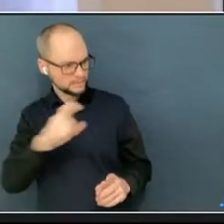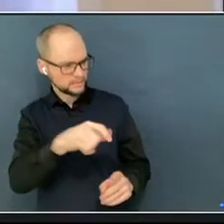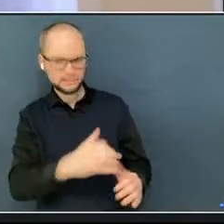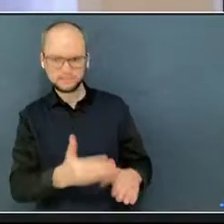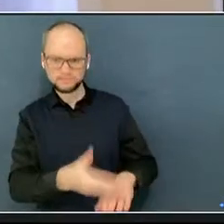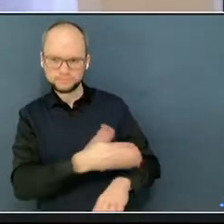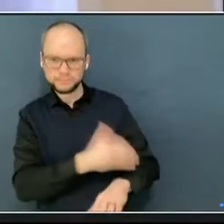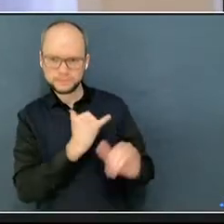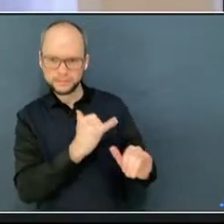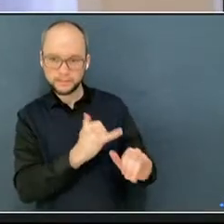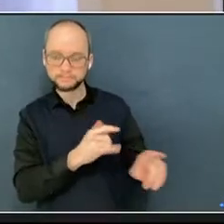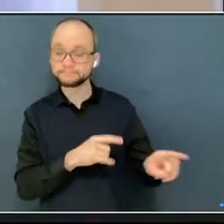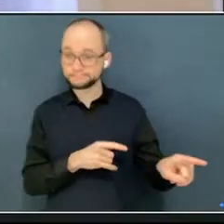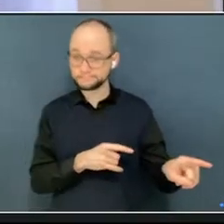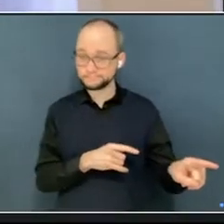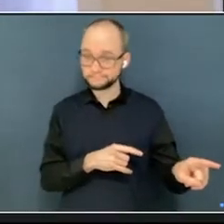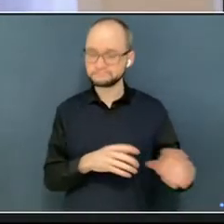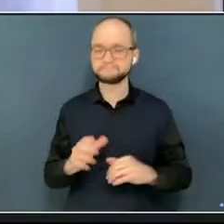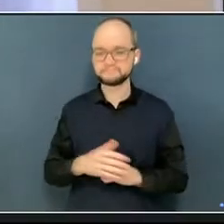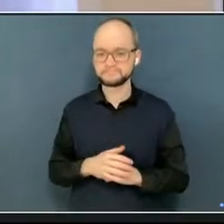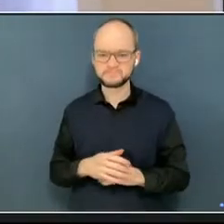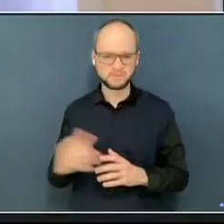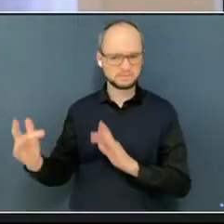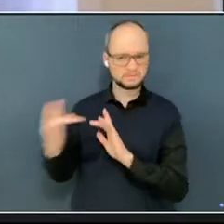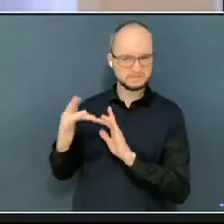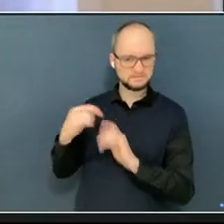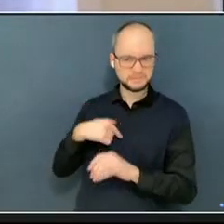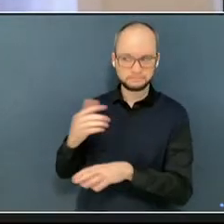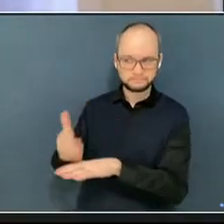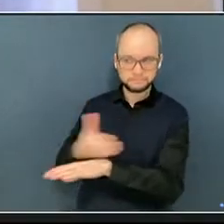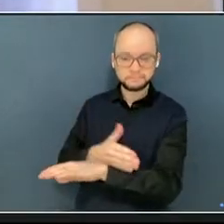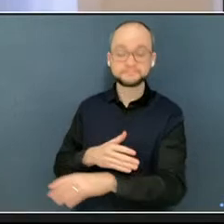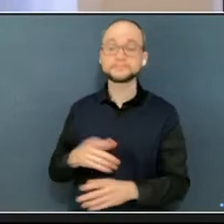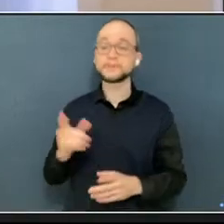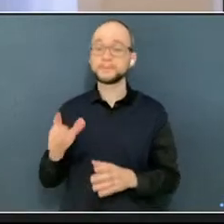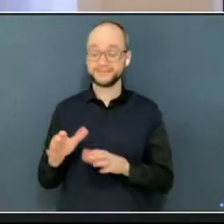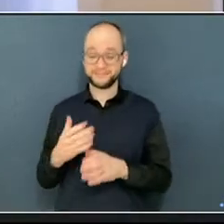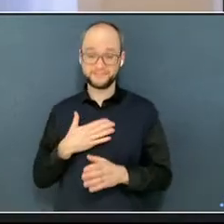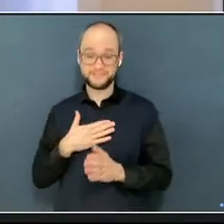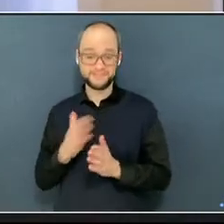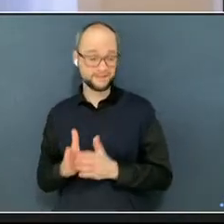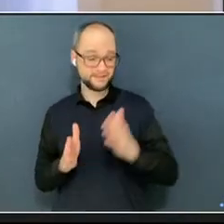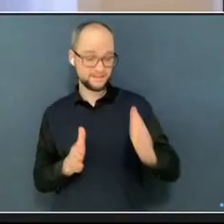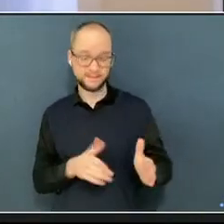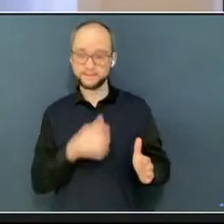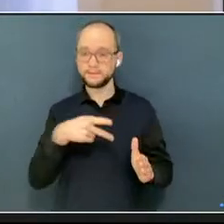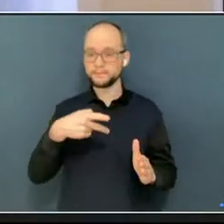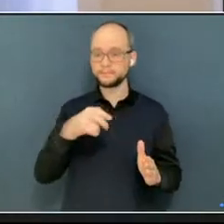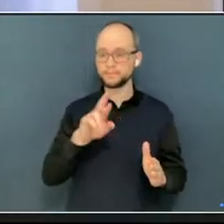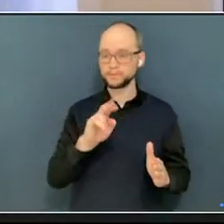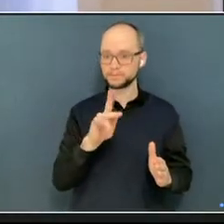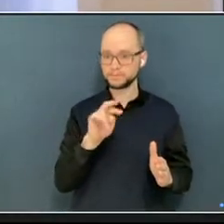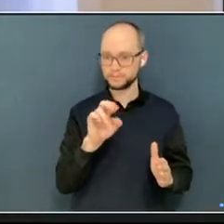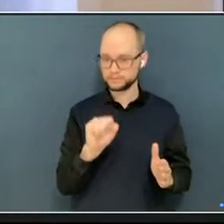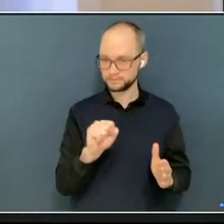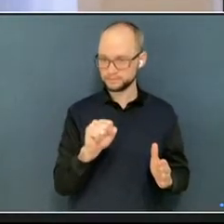the Perkins. Dr. Perkins had been a professor at Dartmouth college and granddaughter Mary was a frequent visitor